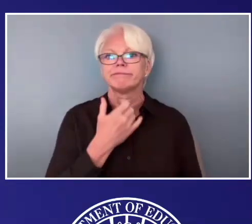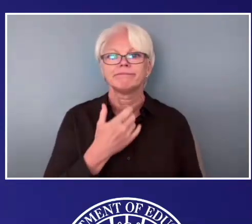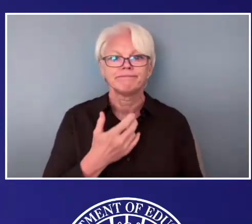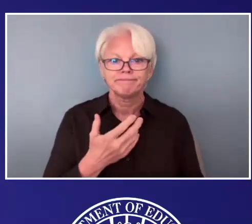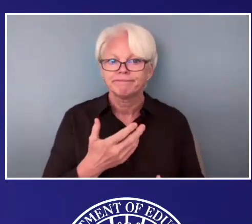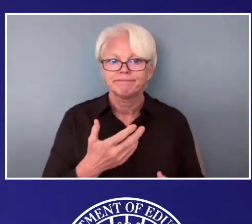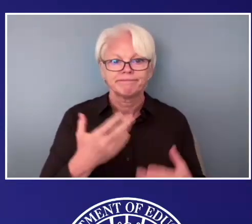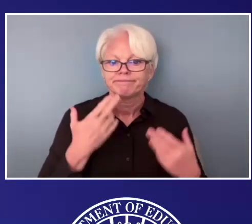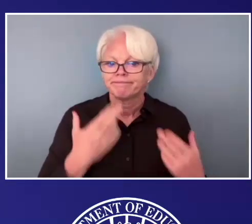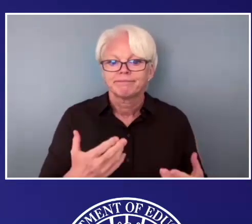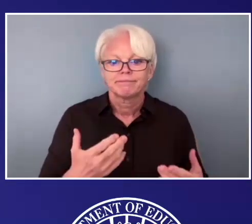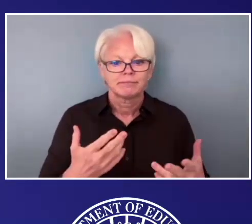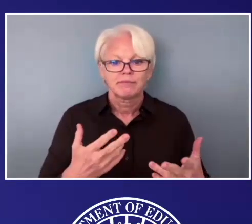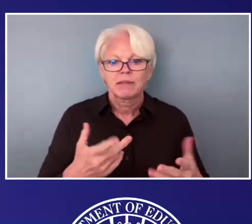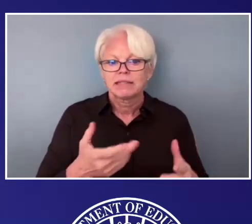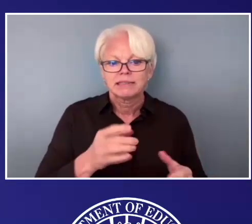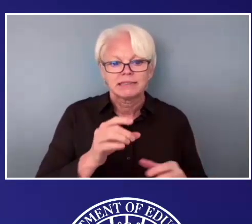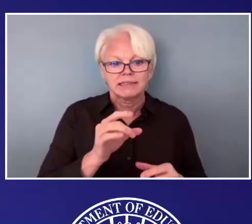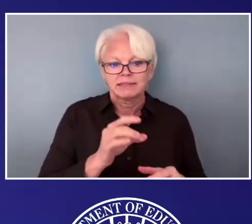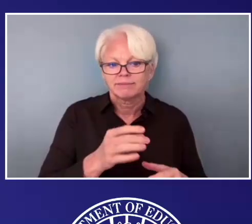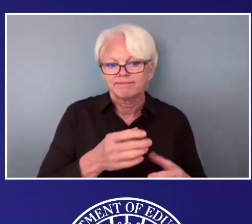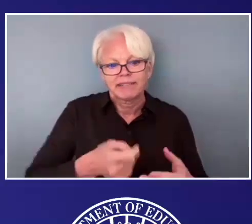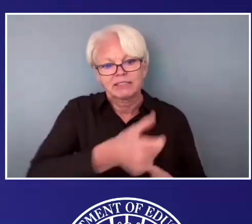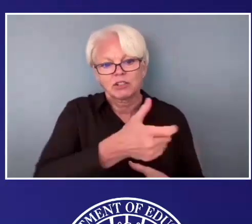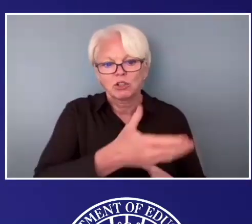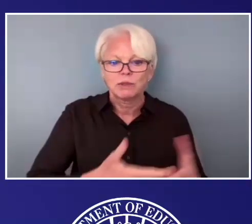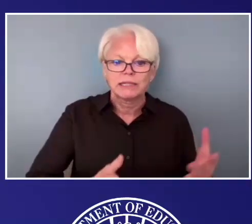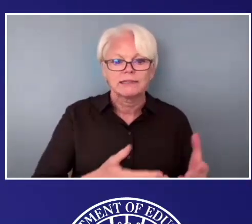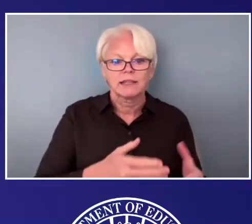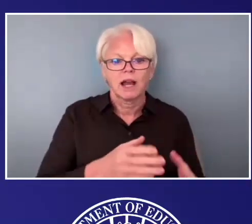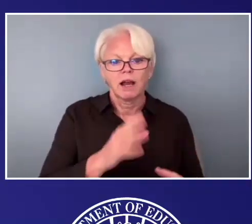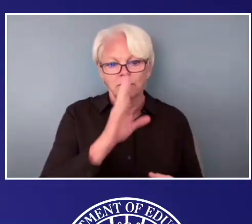borrowers and double consolidated borrowers